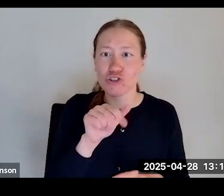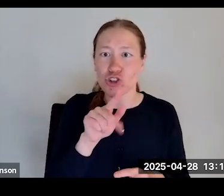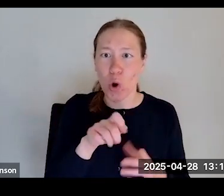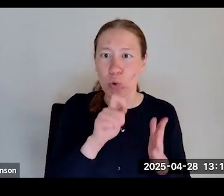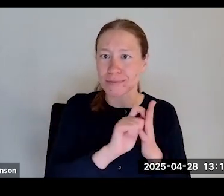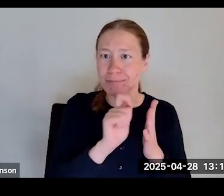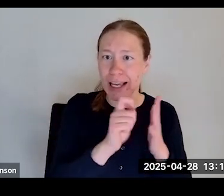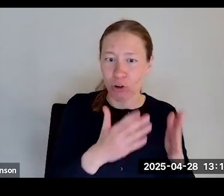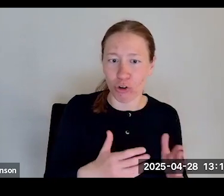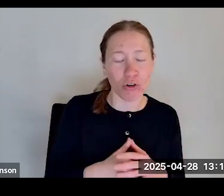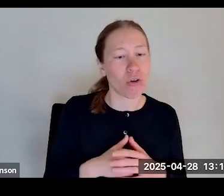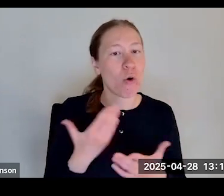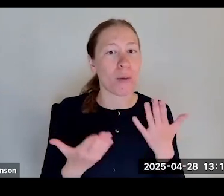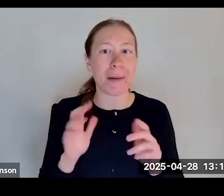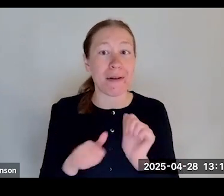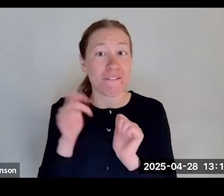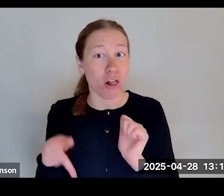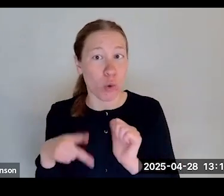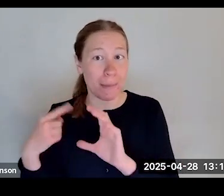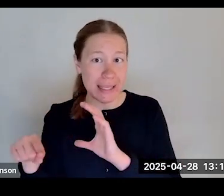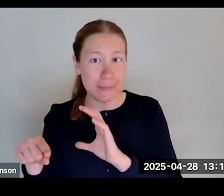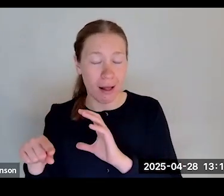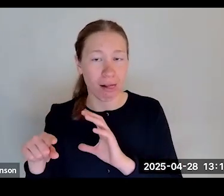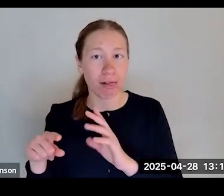or if it's in a follow up email after the meeting.